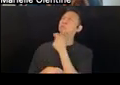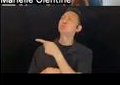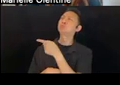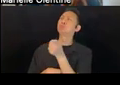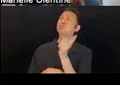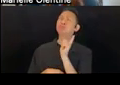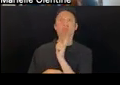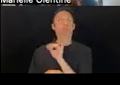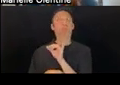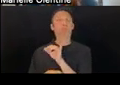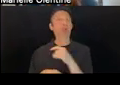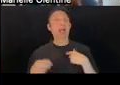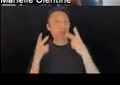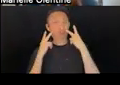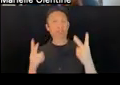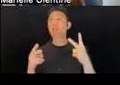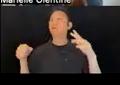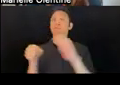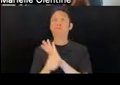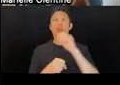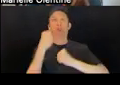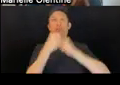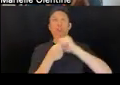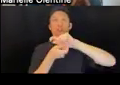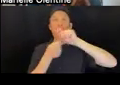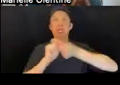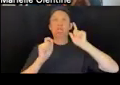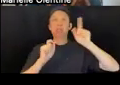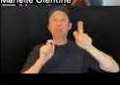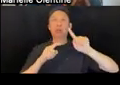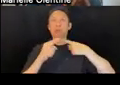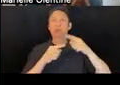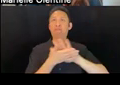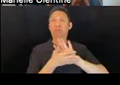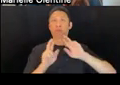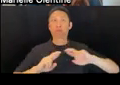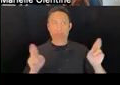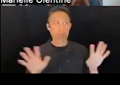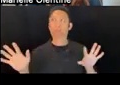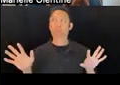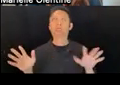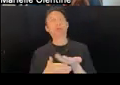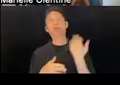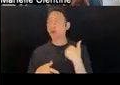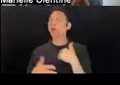festival eligibility requirements say they won't take unfinished films. And then I would be very careful about this. You